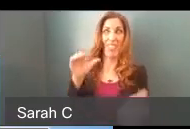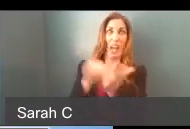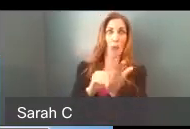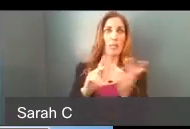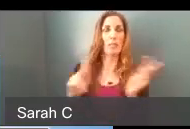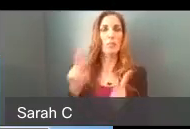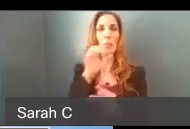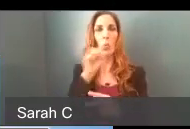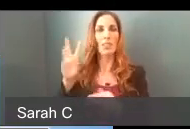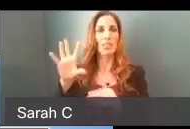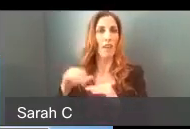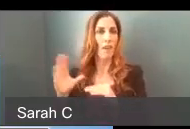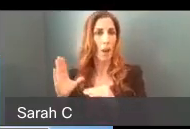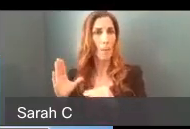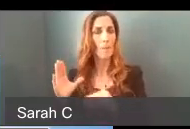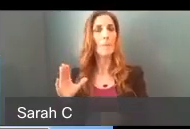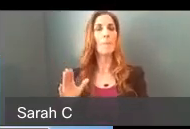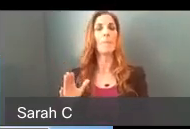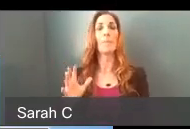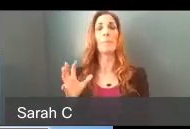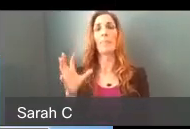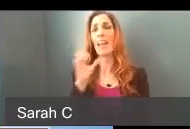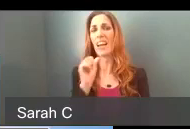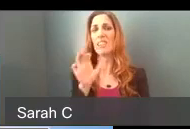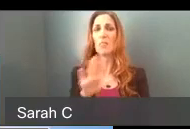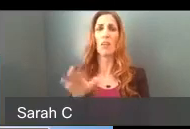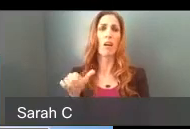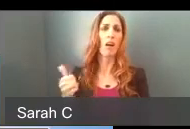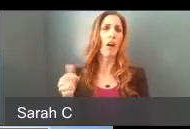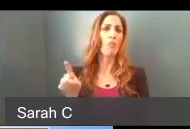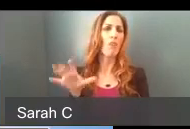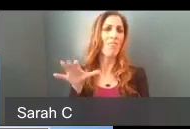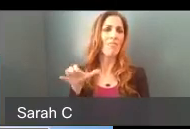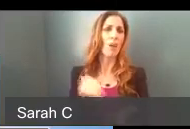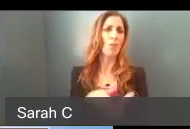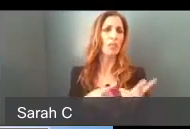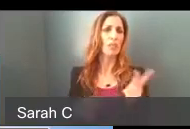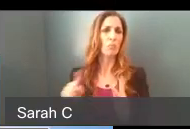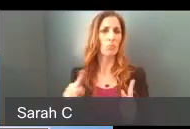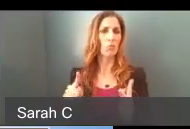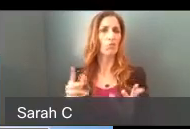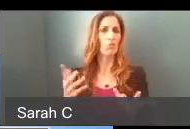We've estimated about another 100,000 people who have one of the known, named pre-existing